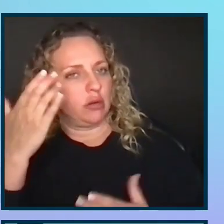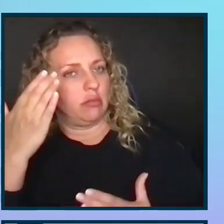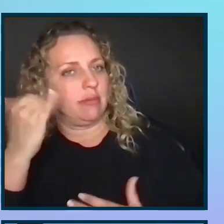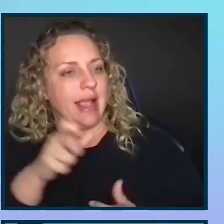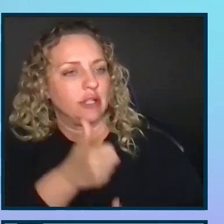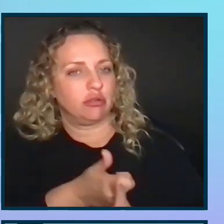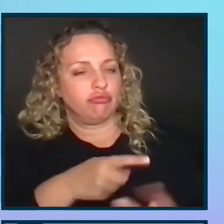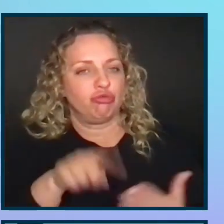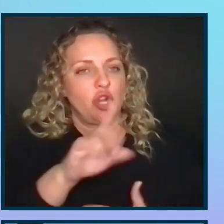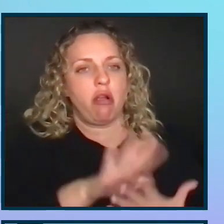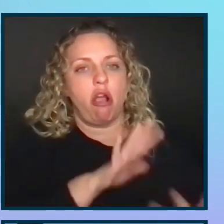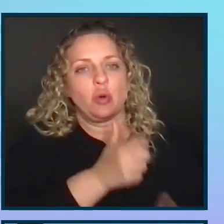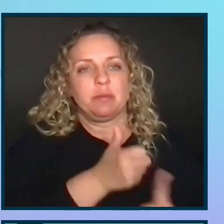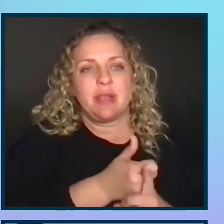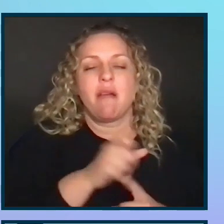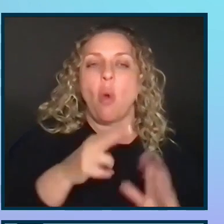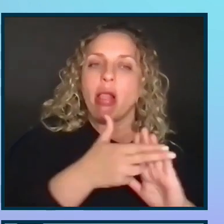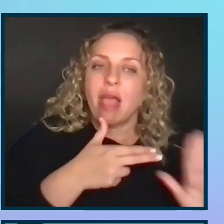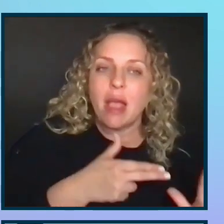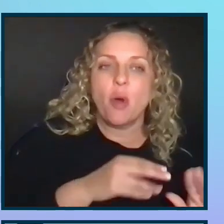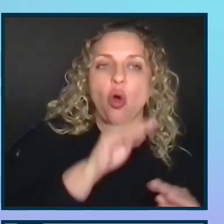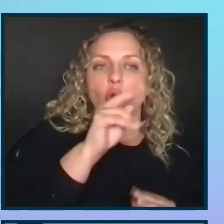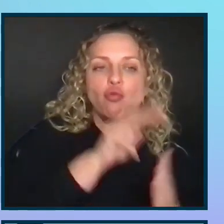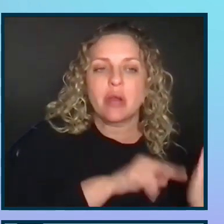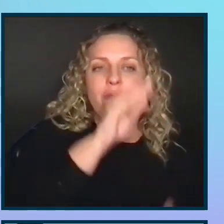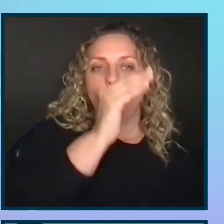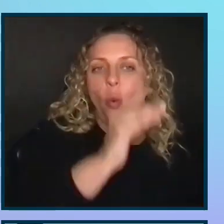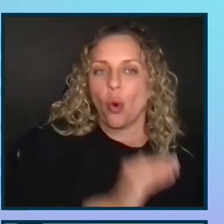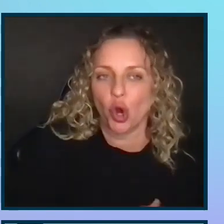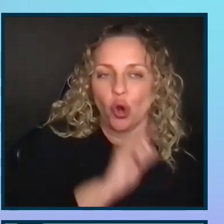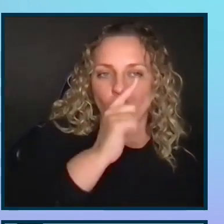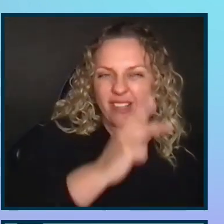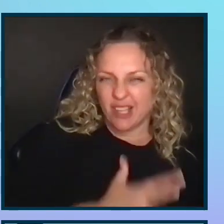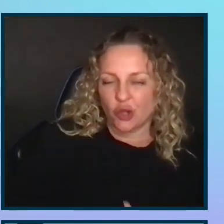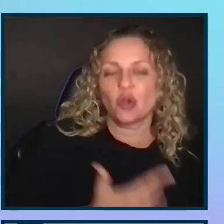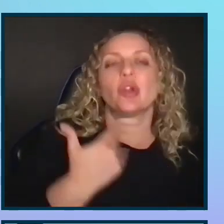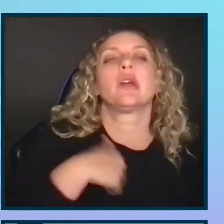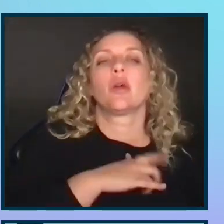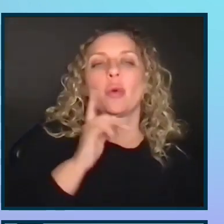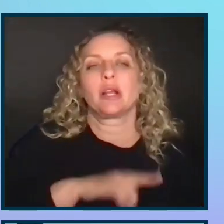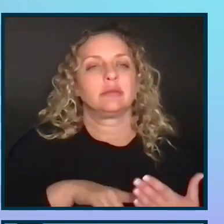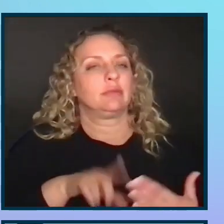Or if we had a question about label or read order, anything like that, we could all bring it to a regular check-in with our accessibility team.